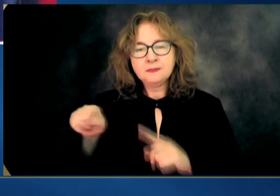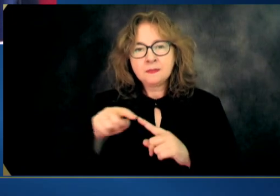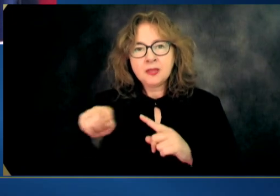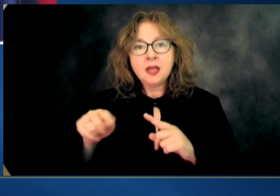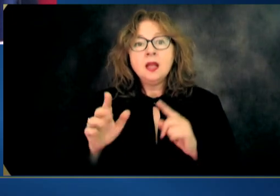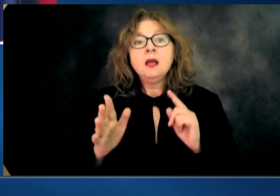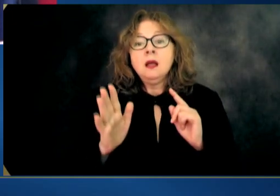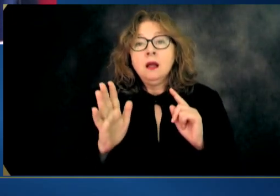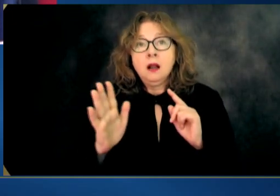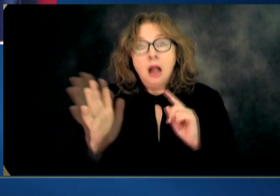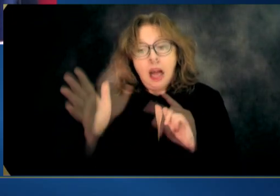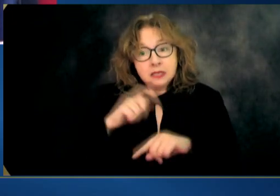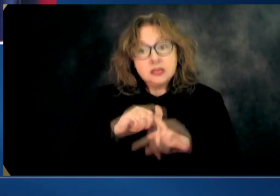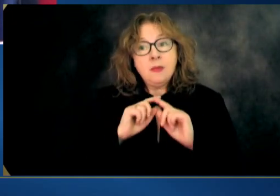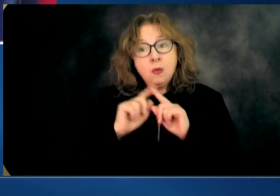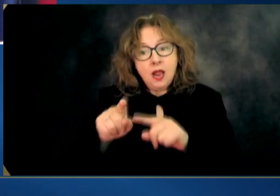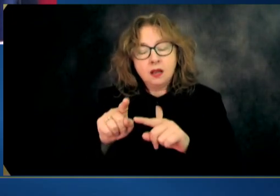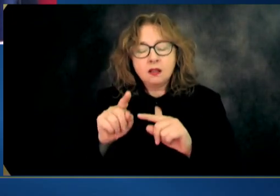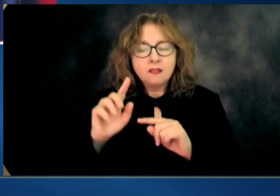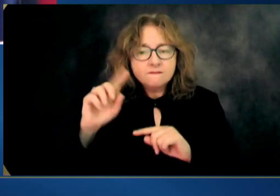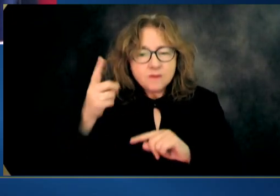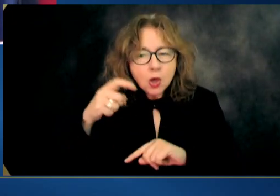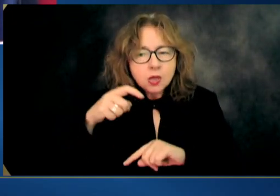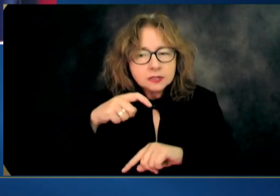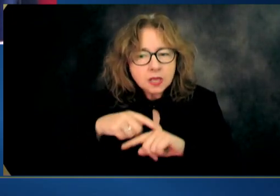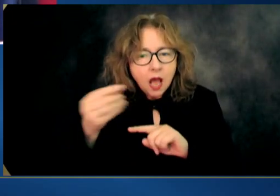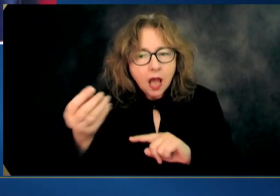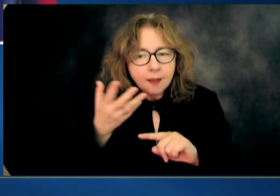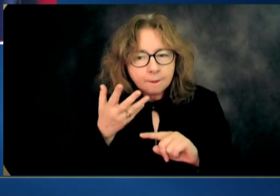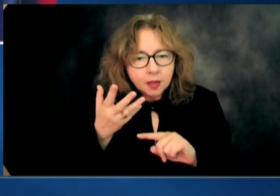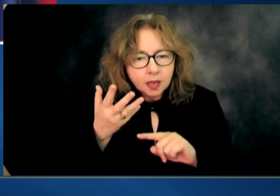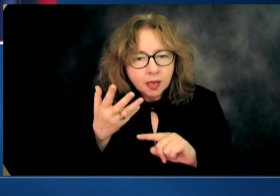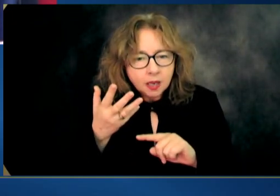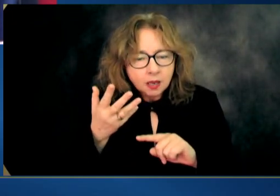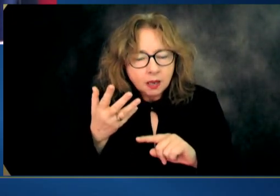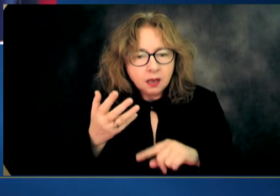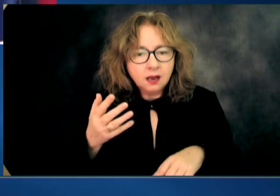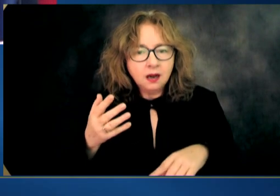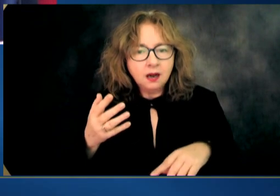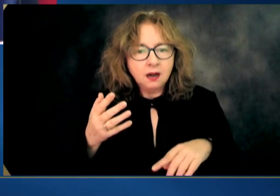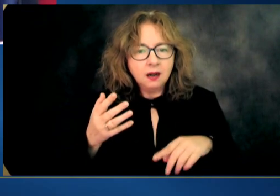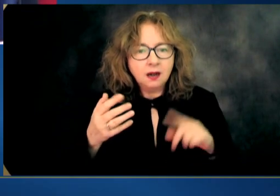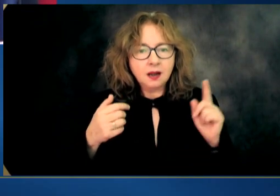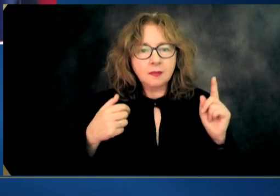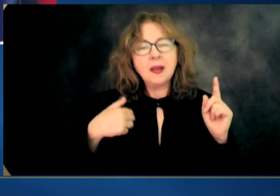I found out for the first time since me knowing about bilirubin is kind of, like, a byproduct of